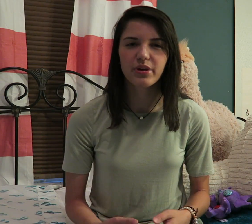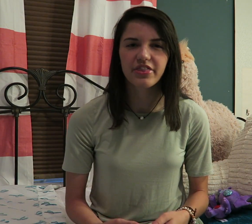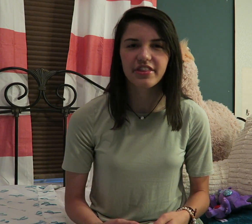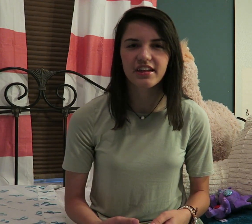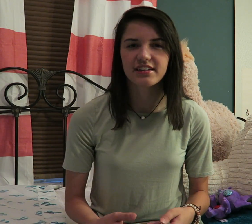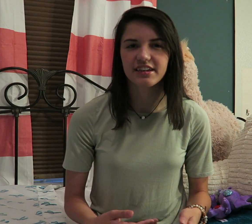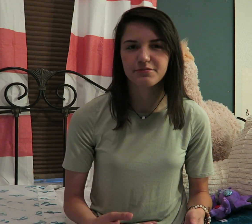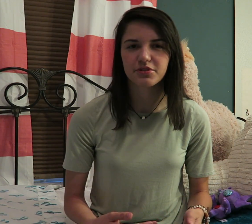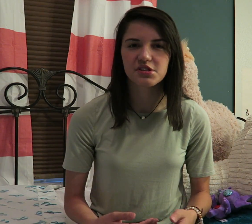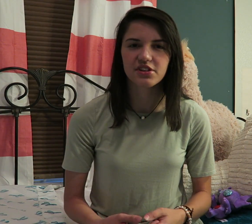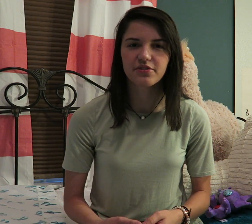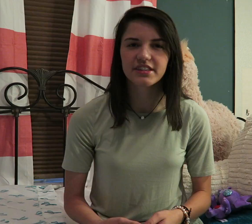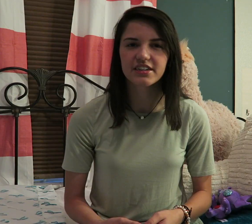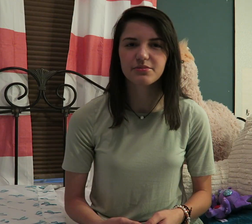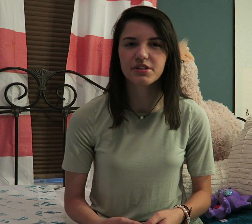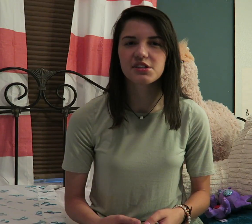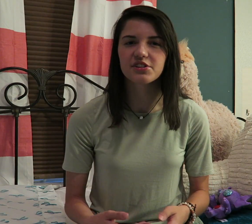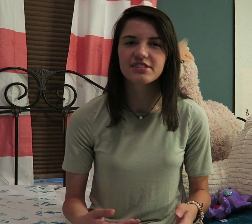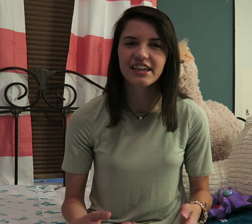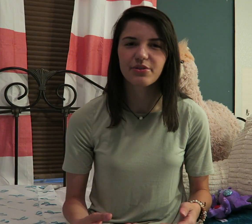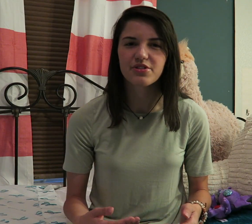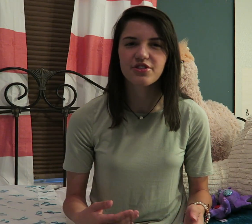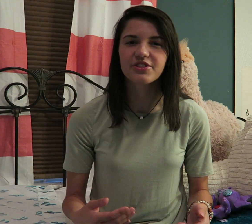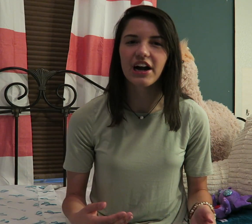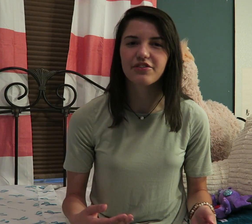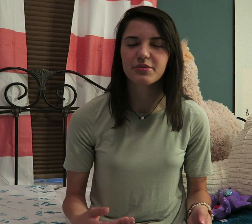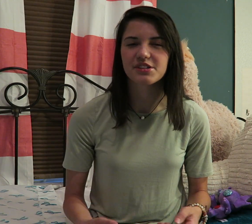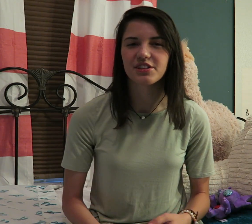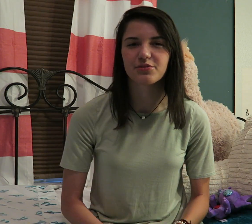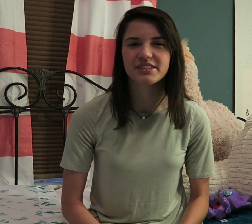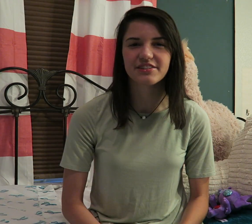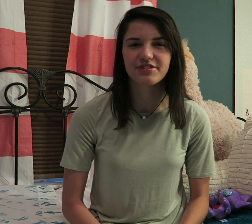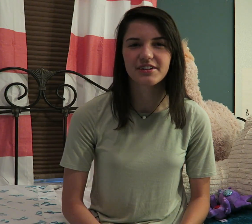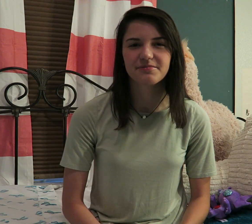with the deaf person over there because their language and their alphabet are a little bit different.